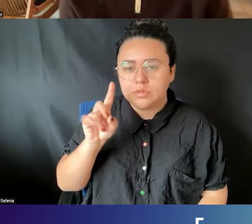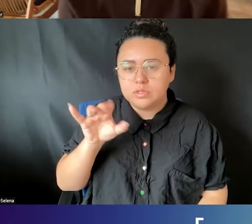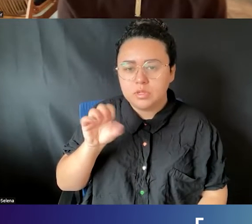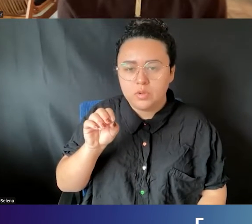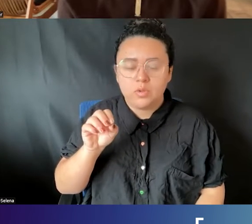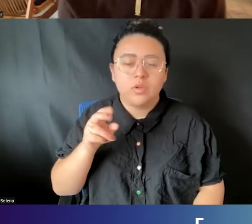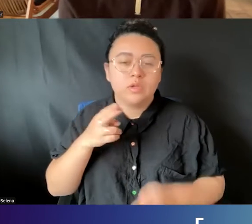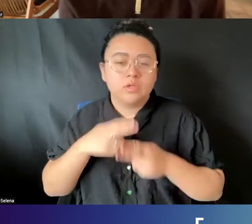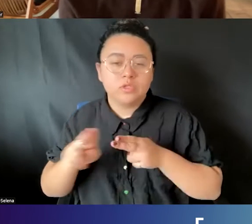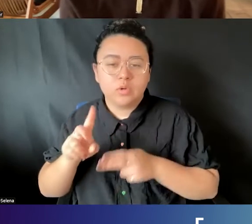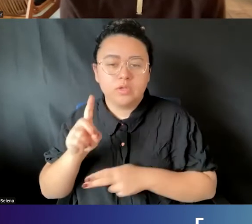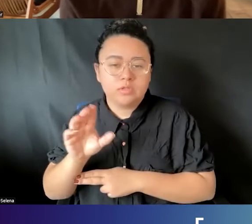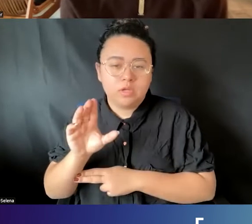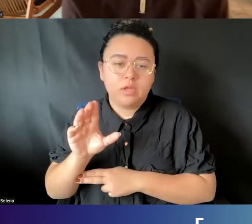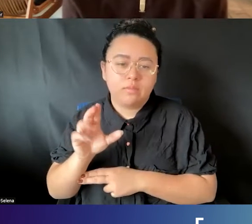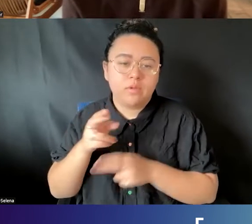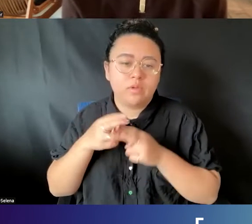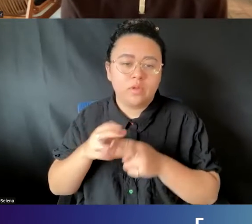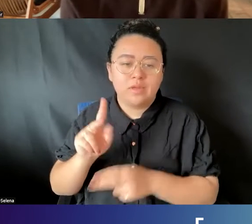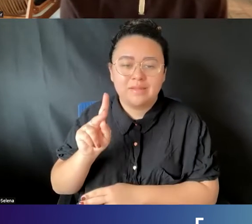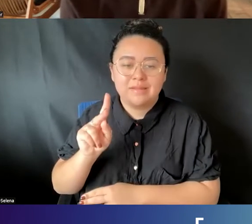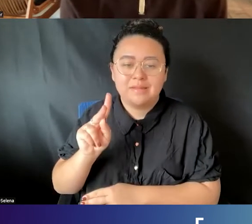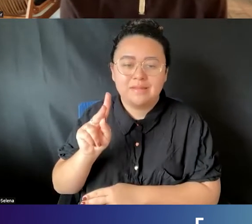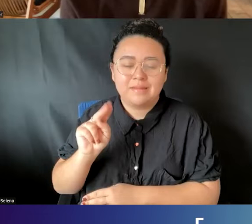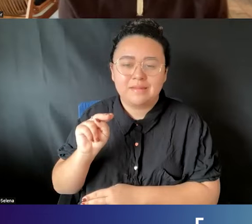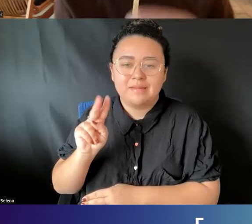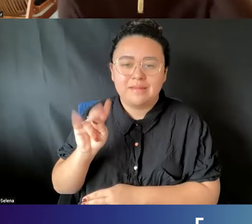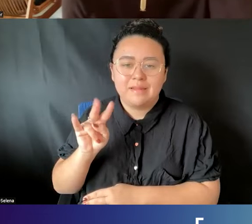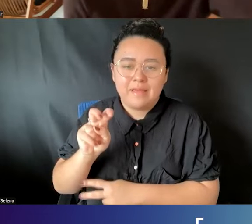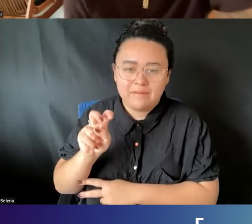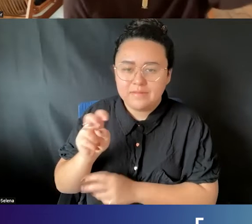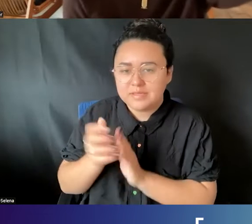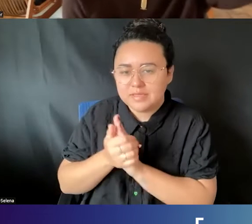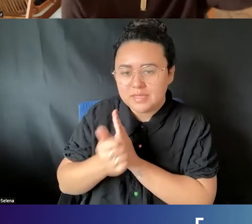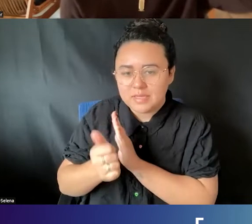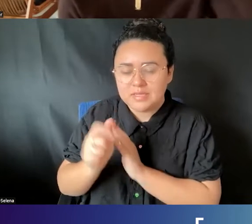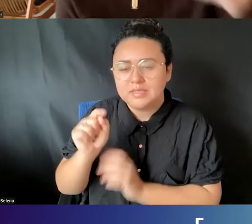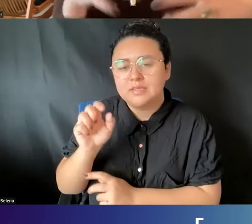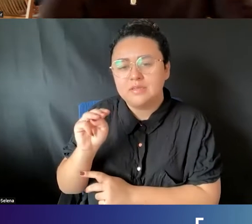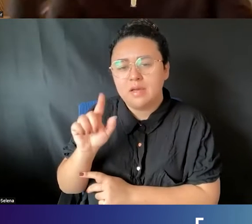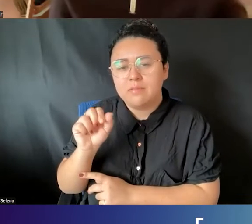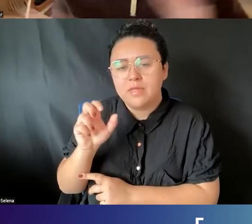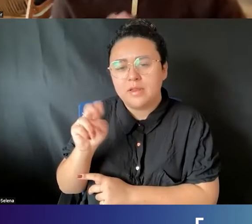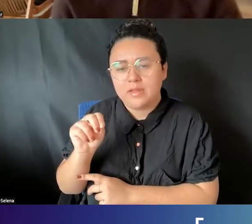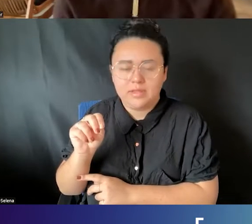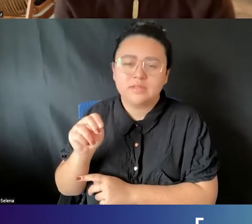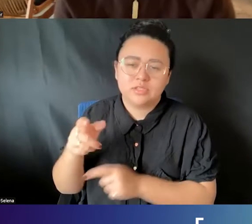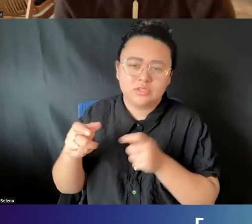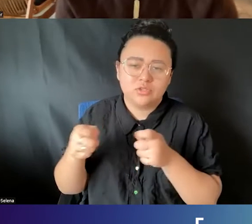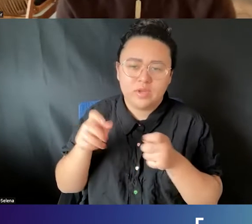documentary Knife Skills, which was directed by Tom Lennon. And that sort of did, you know, lots to say about the